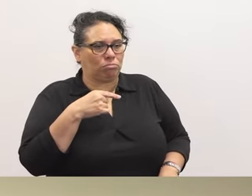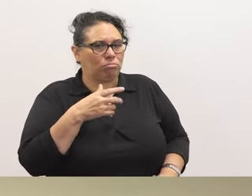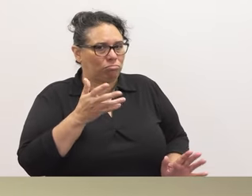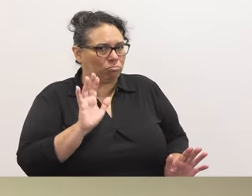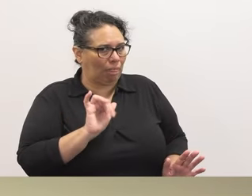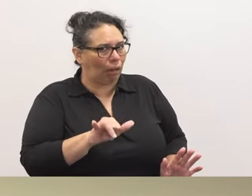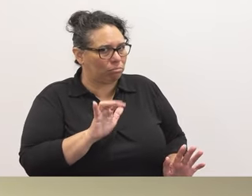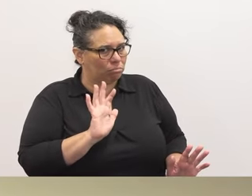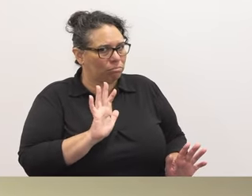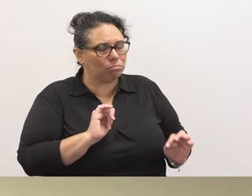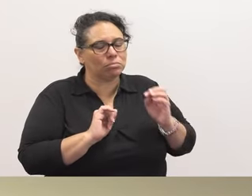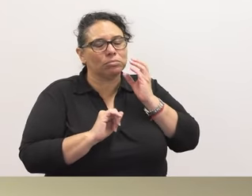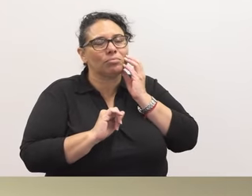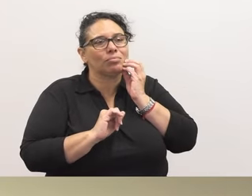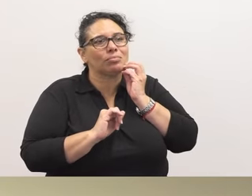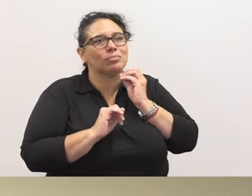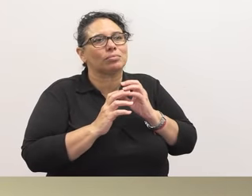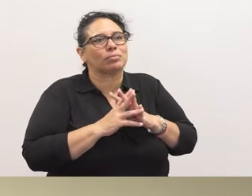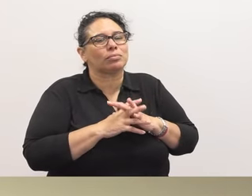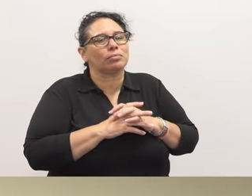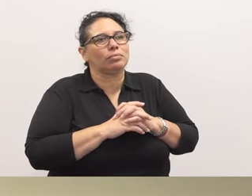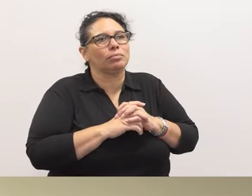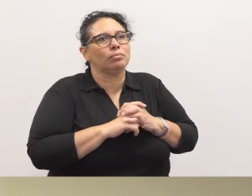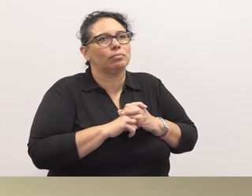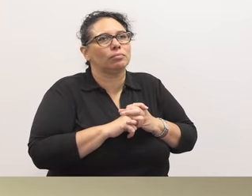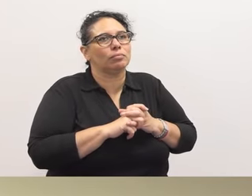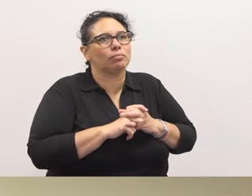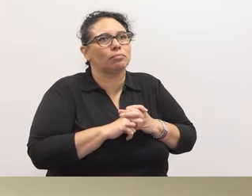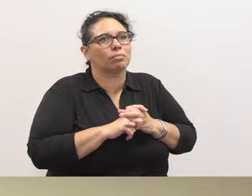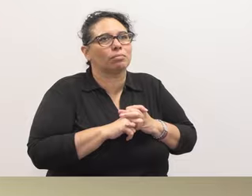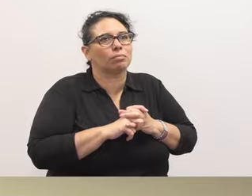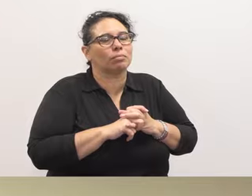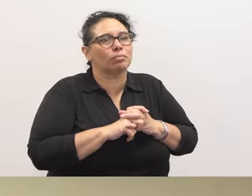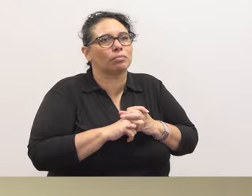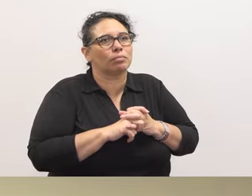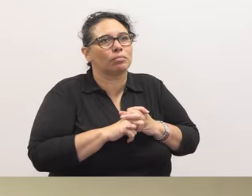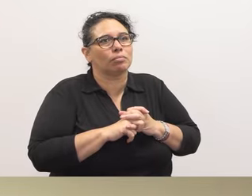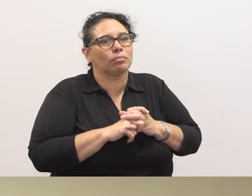about a particular student group, then you should expect that. Further, my coaching is going to consistently be,